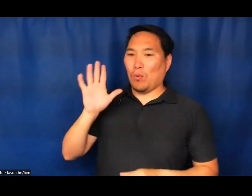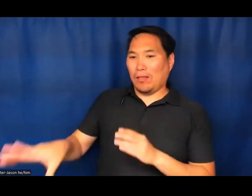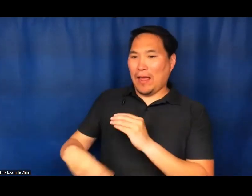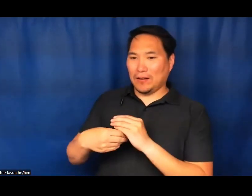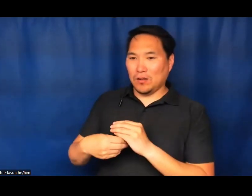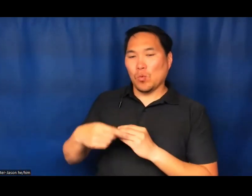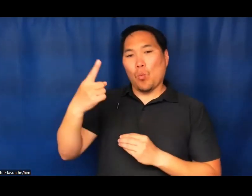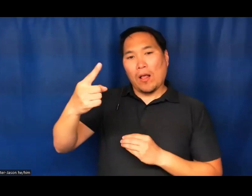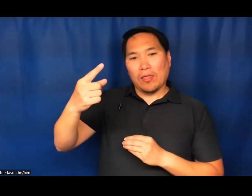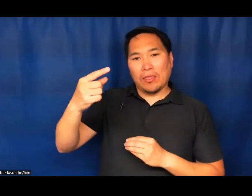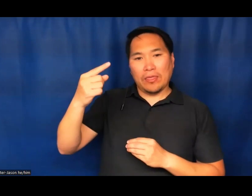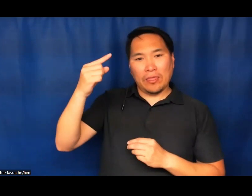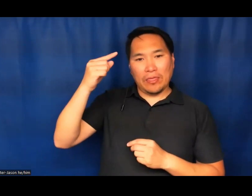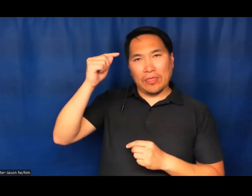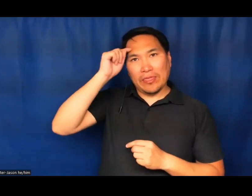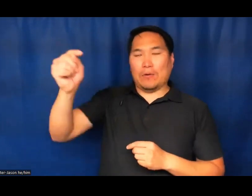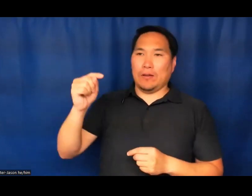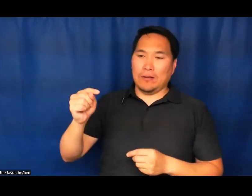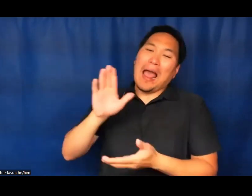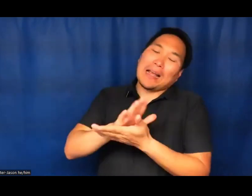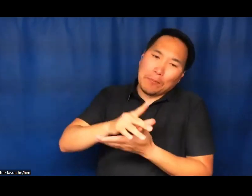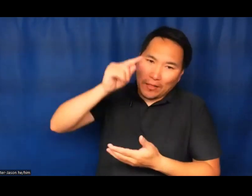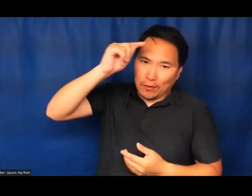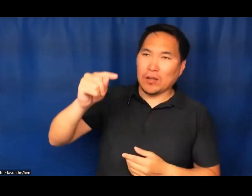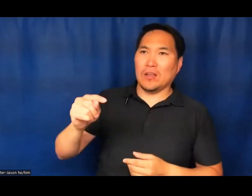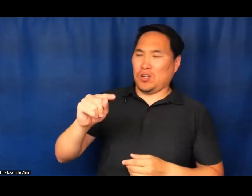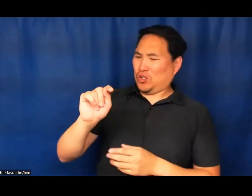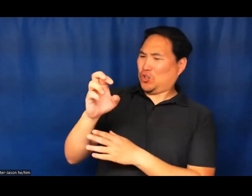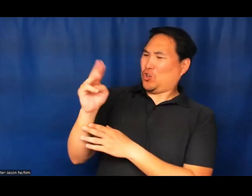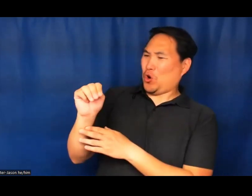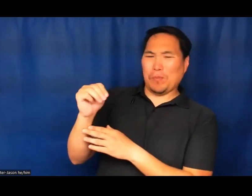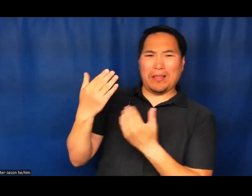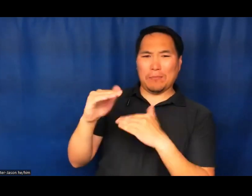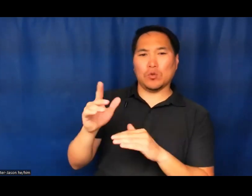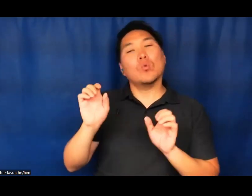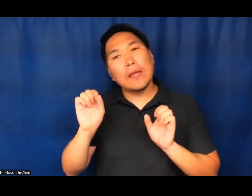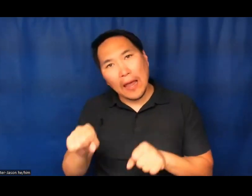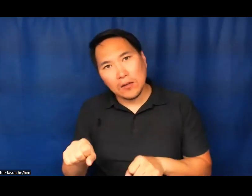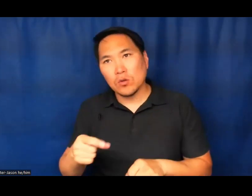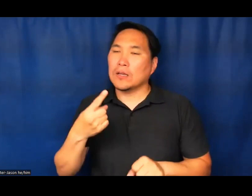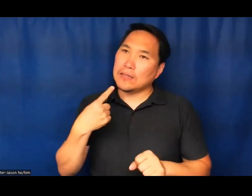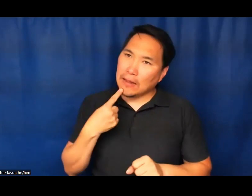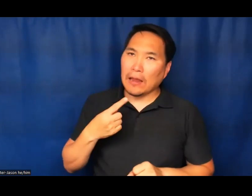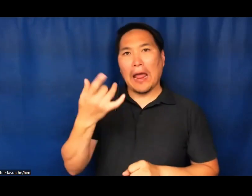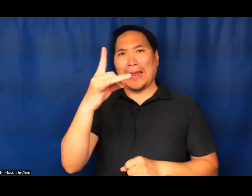theory, I think in academic theory we heard about term limits is you can do it. You can say there's an 18-year term.